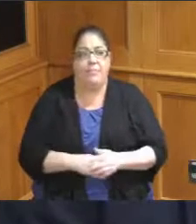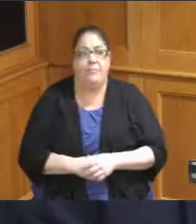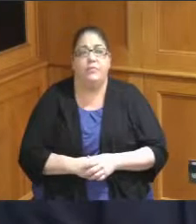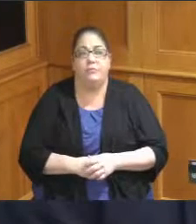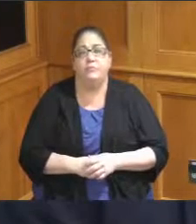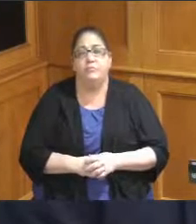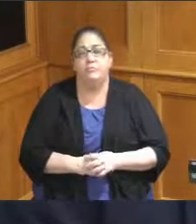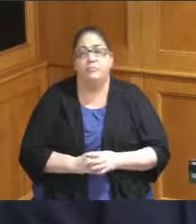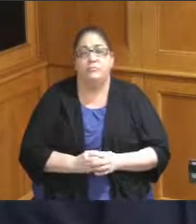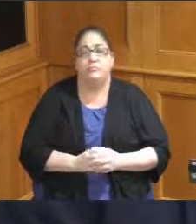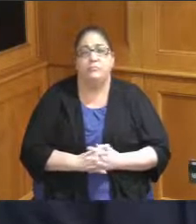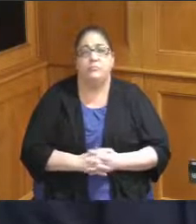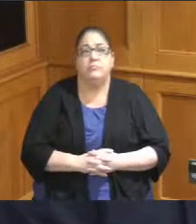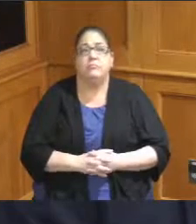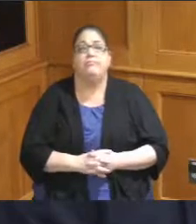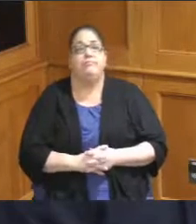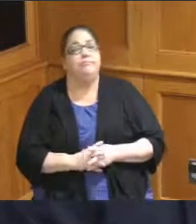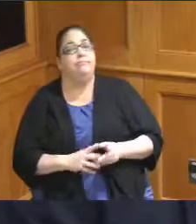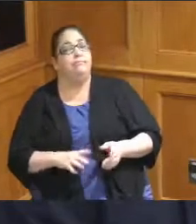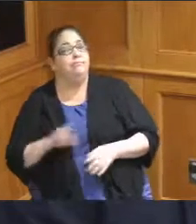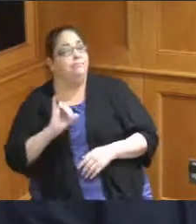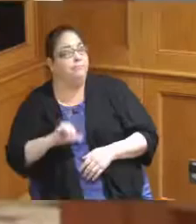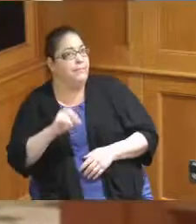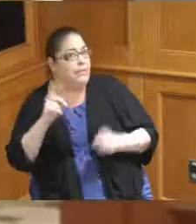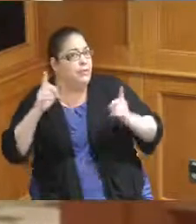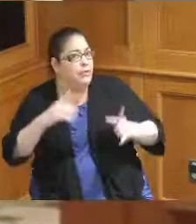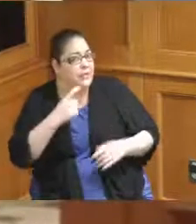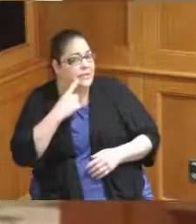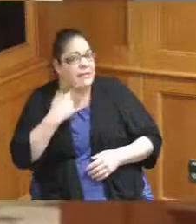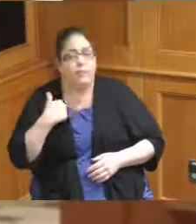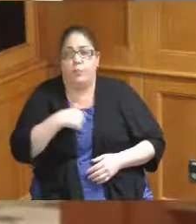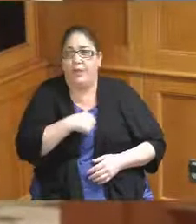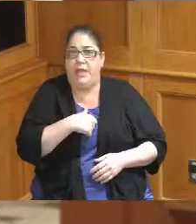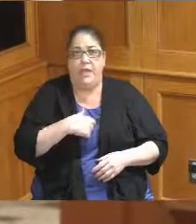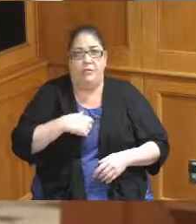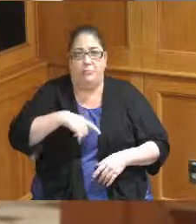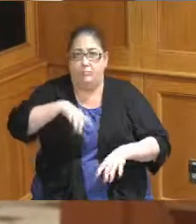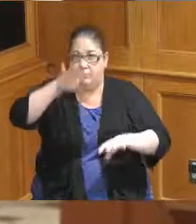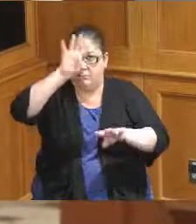up the calls in and that is one aspect that we're not exactly sure why that failed at what point it